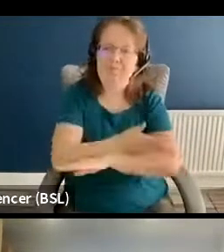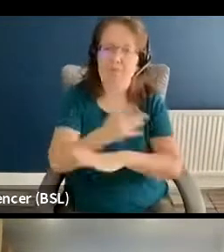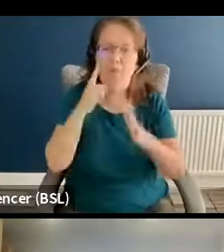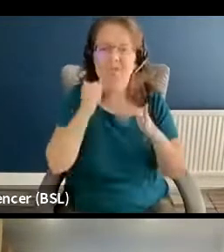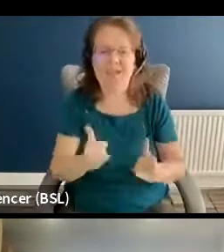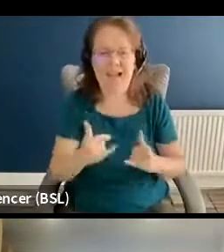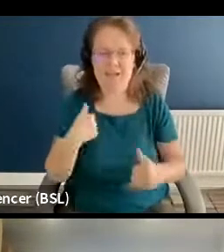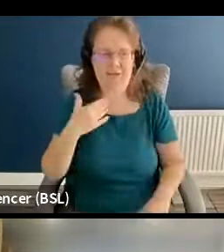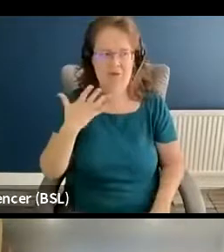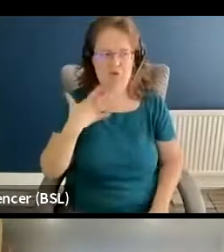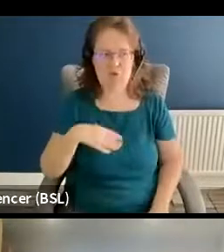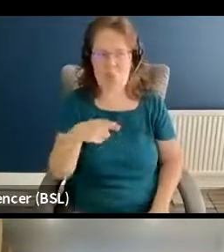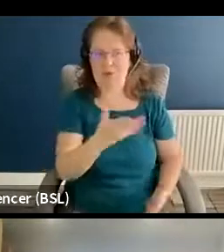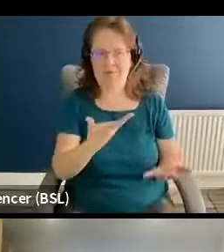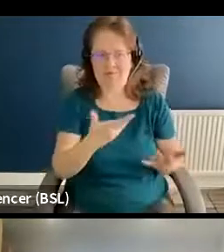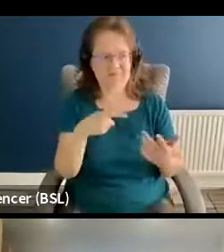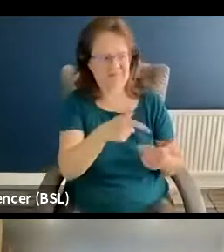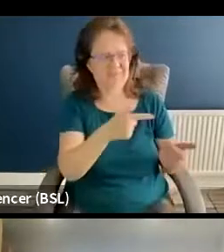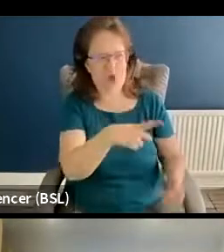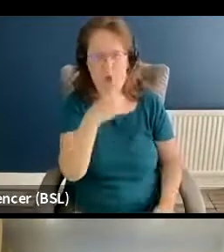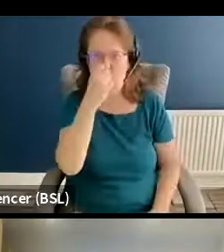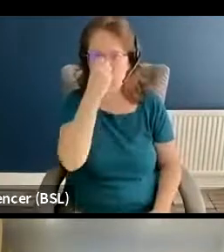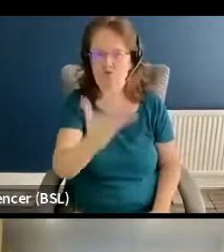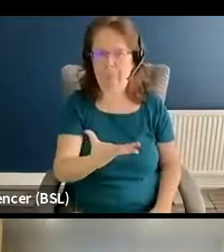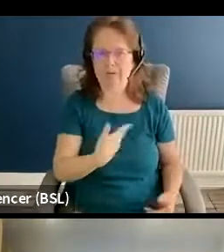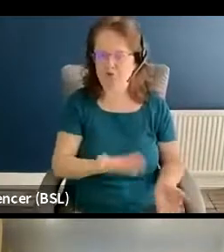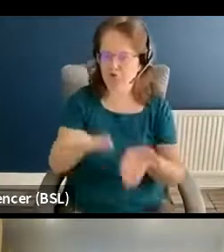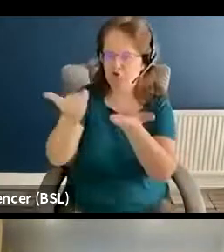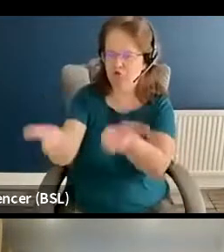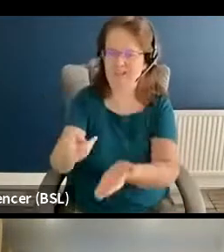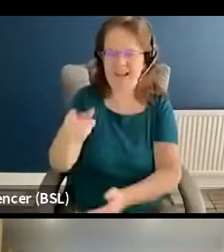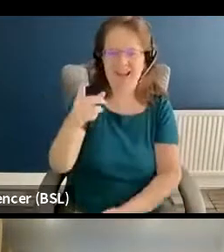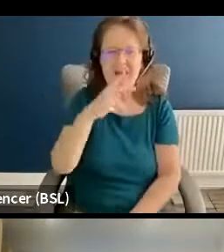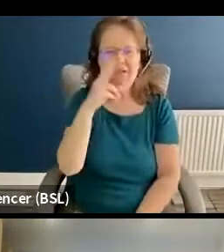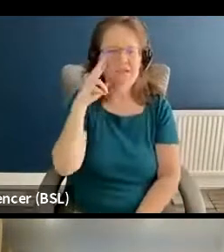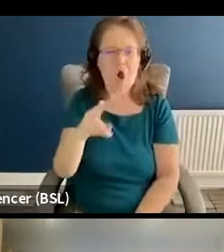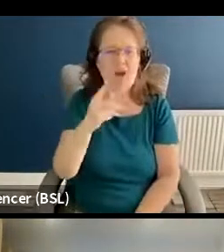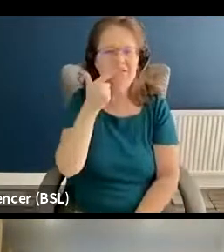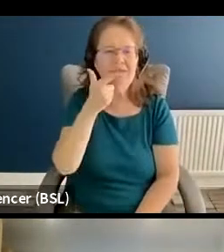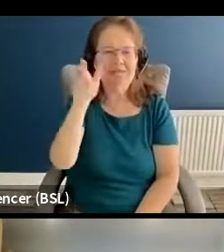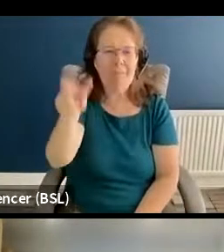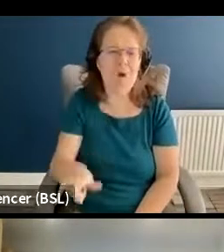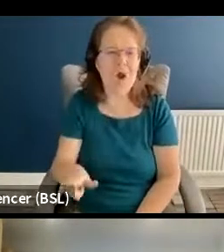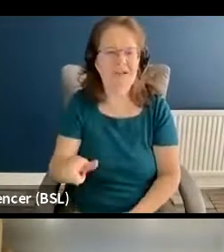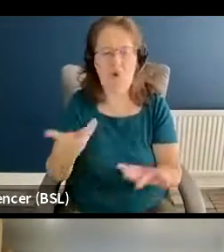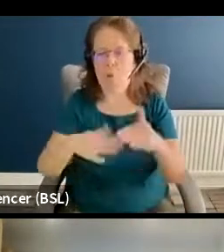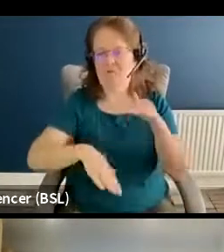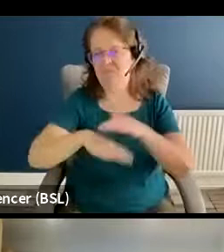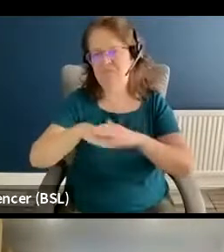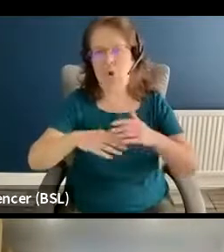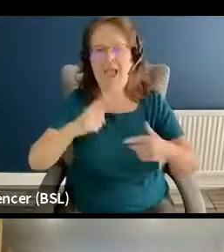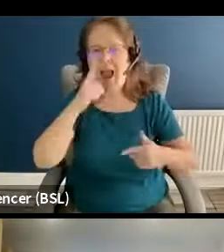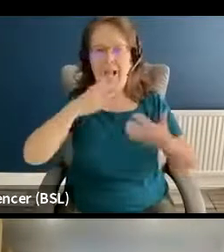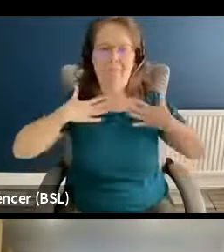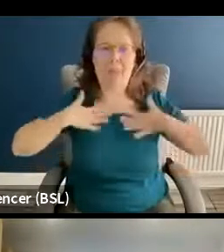something that is completely rubbish in front of a sighted person, or, a able-bodied person, then you